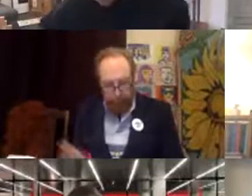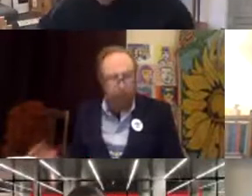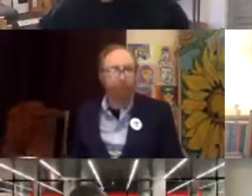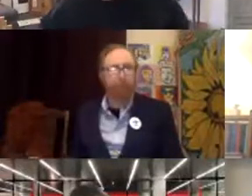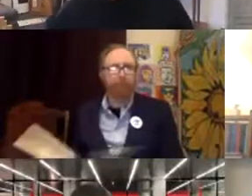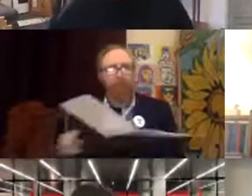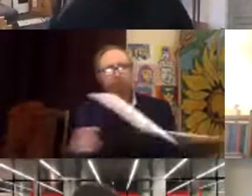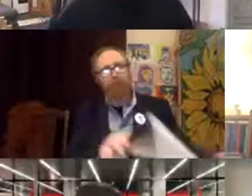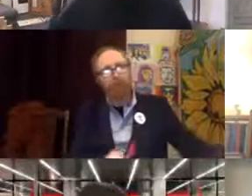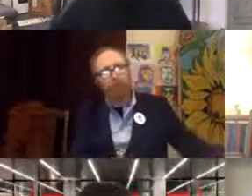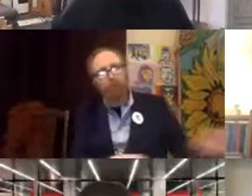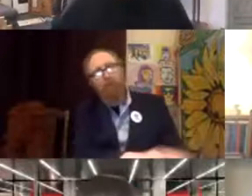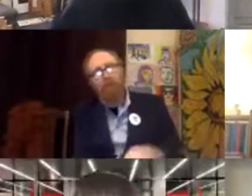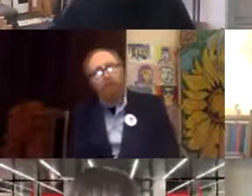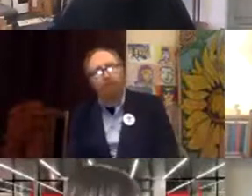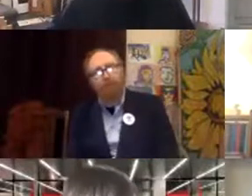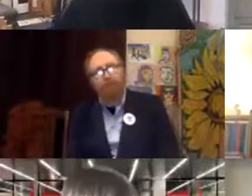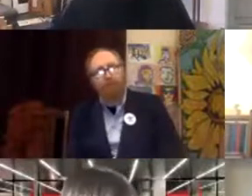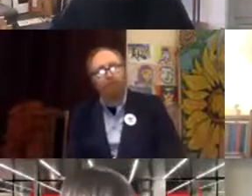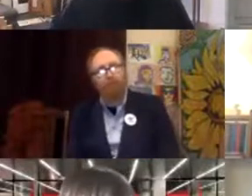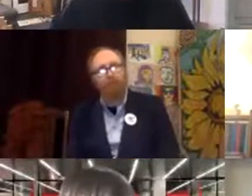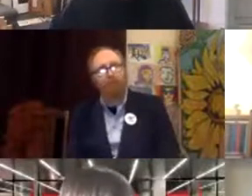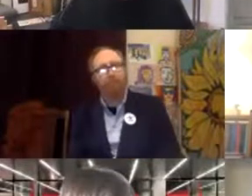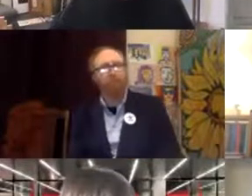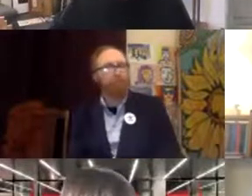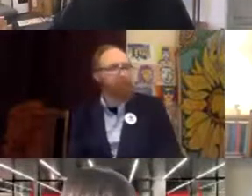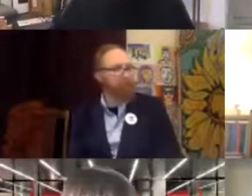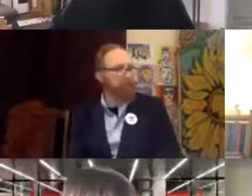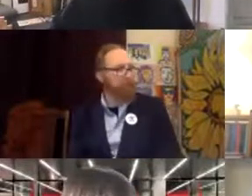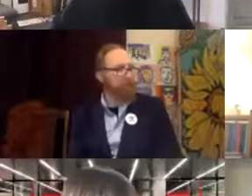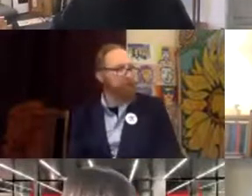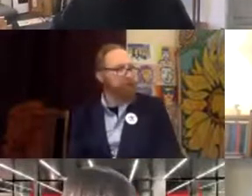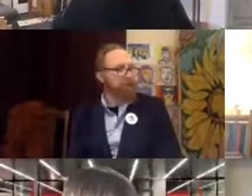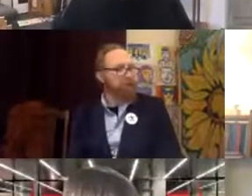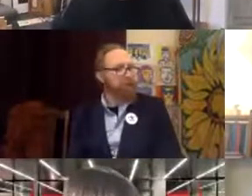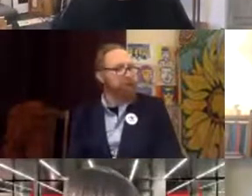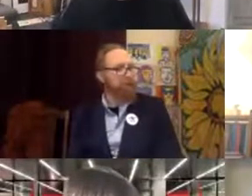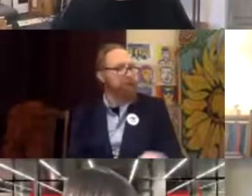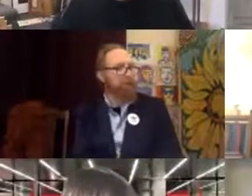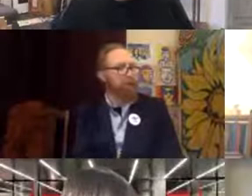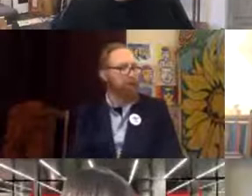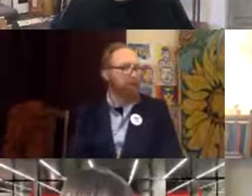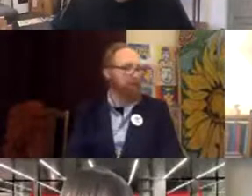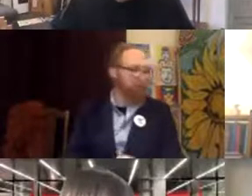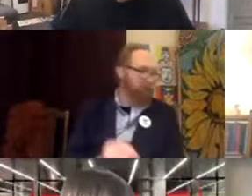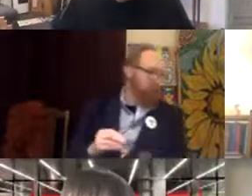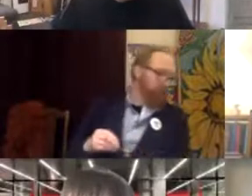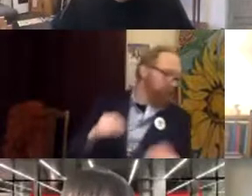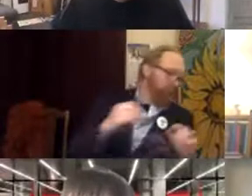of cultural equity, racial equity, and justice. What are you thinking